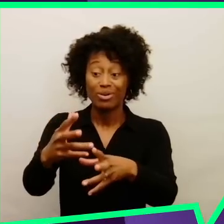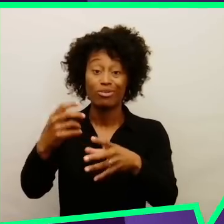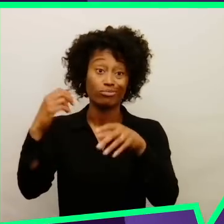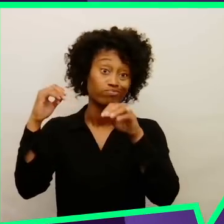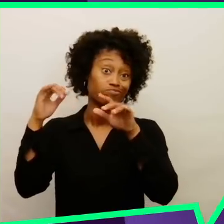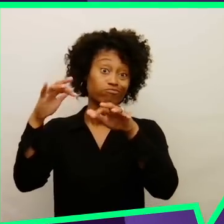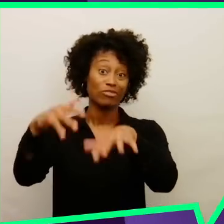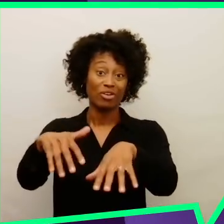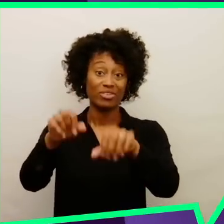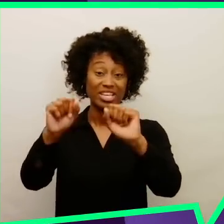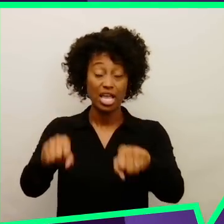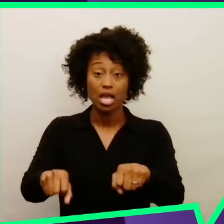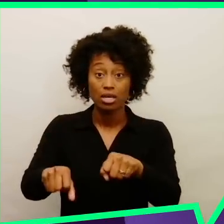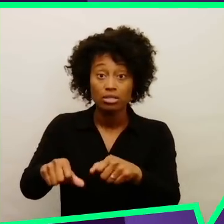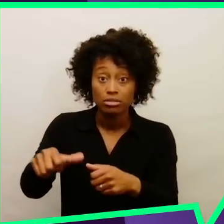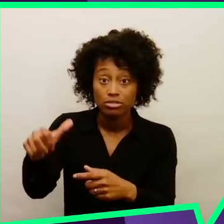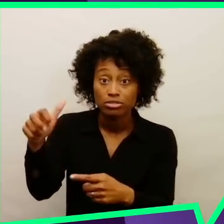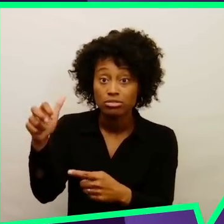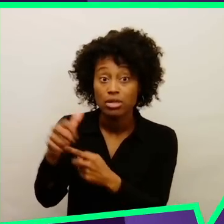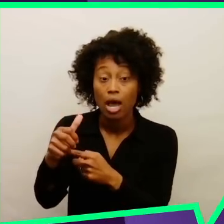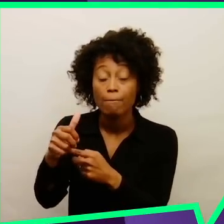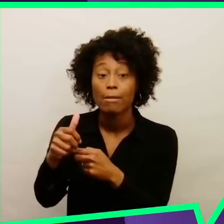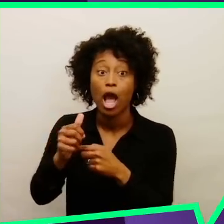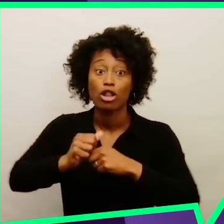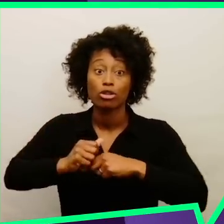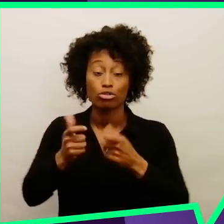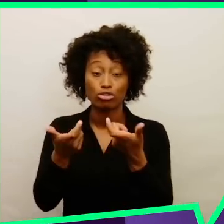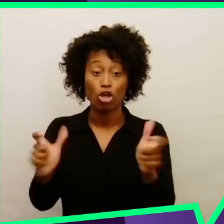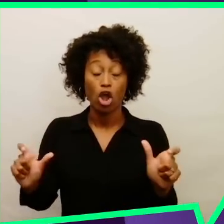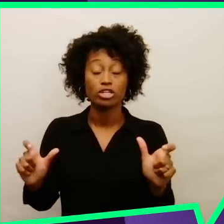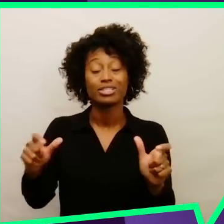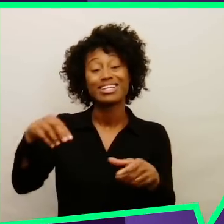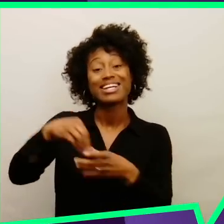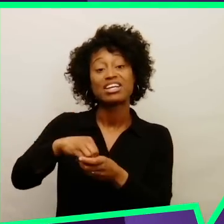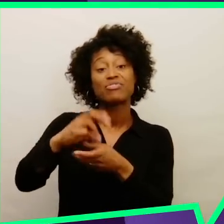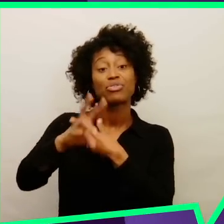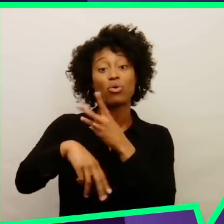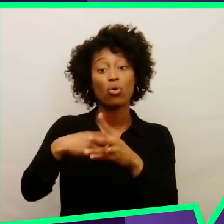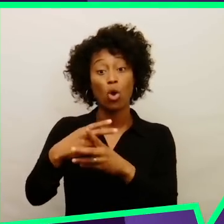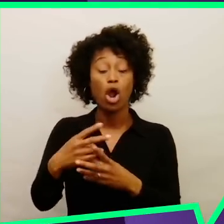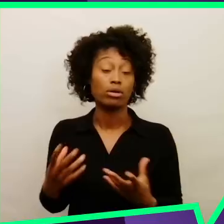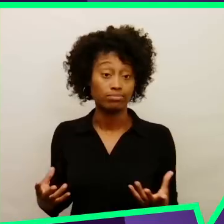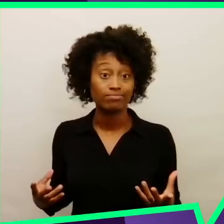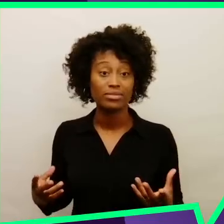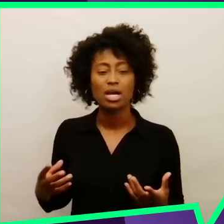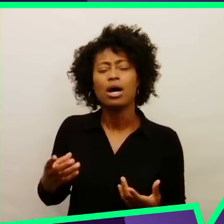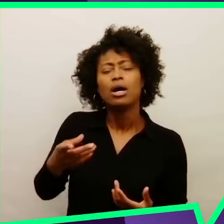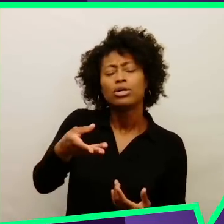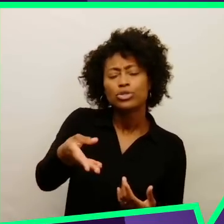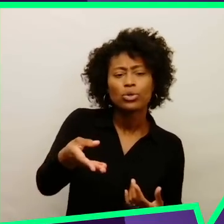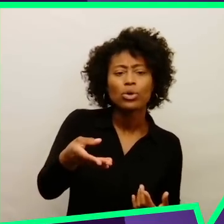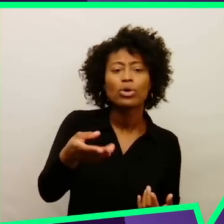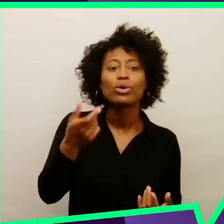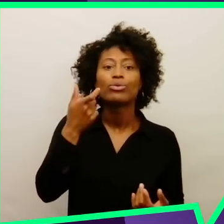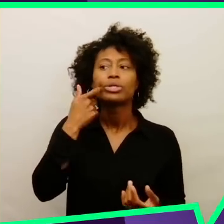And I know you are super familiar with the United Center in Chicago. Tell me about why--